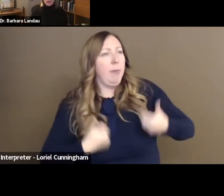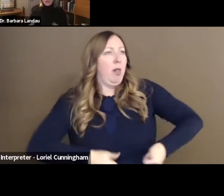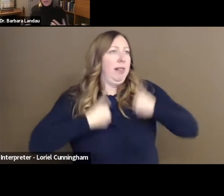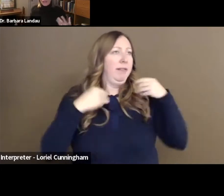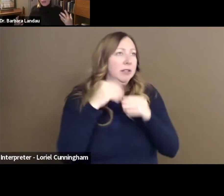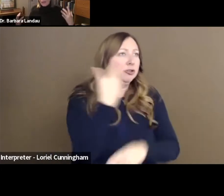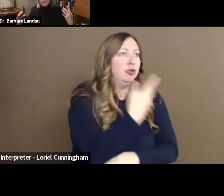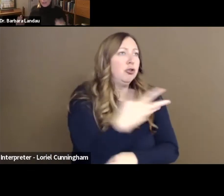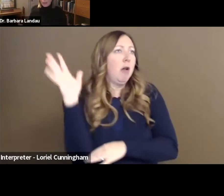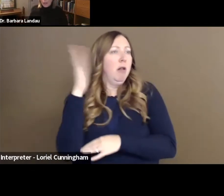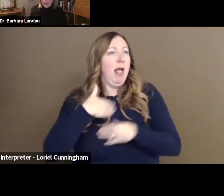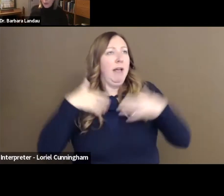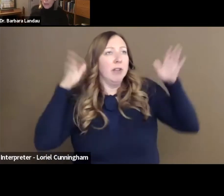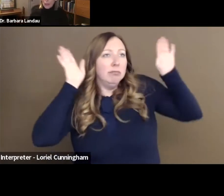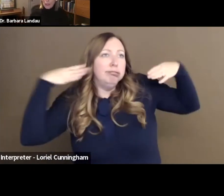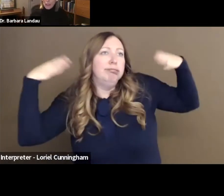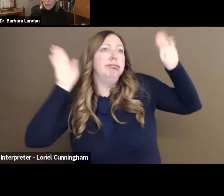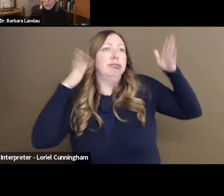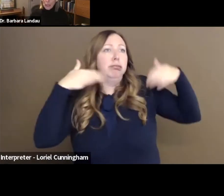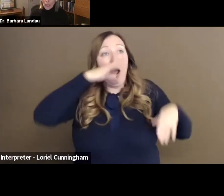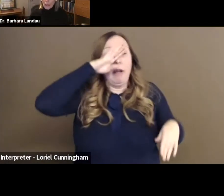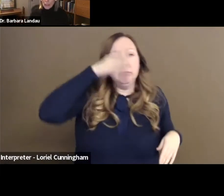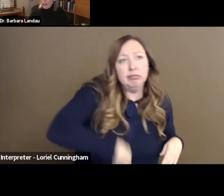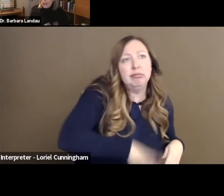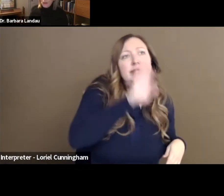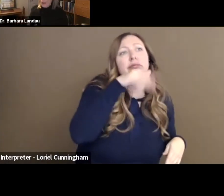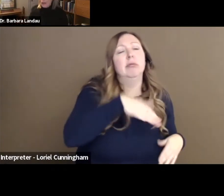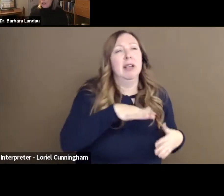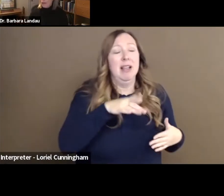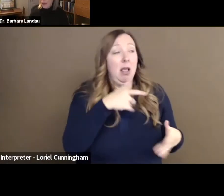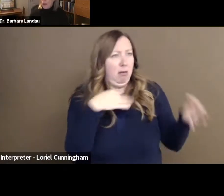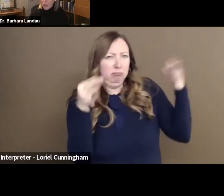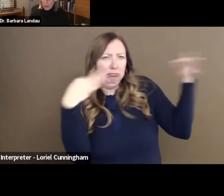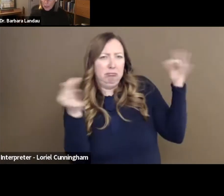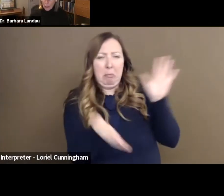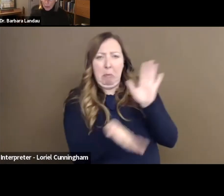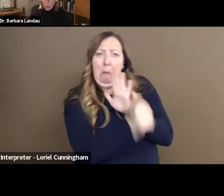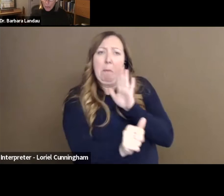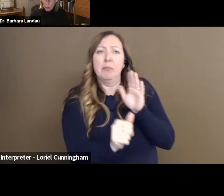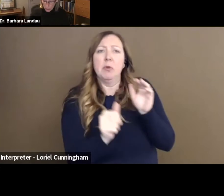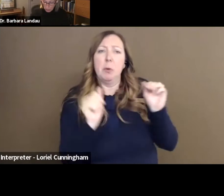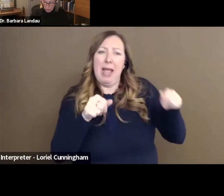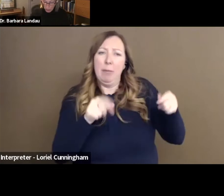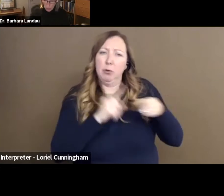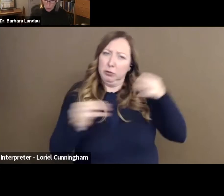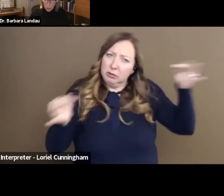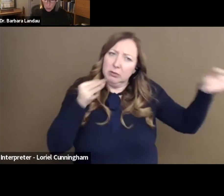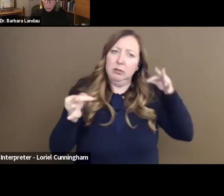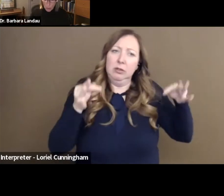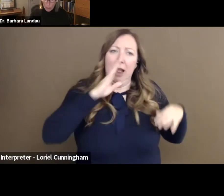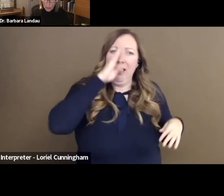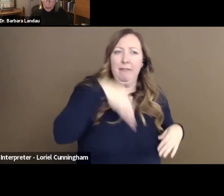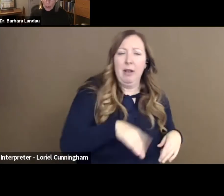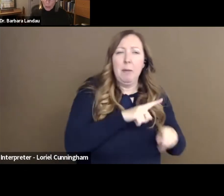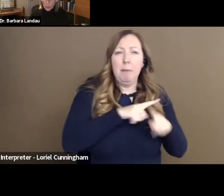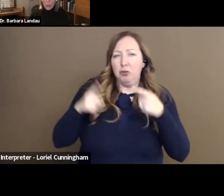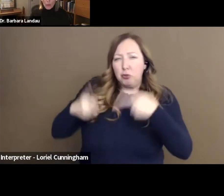fan ears they can blow in the wind and continues in a very very articulate